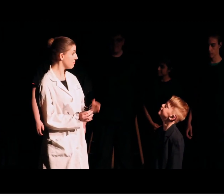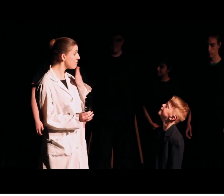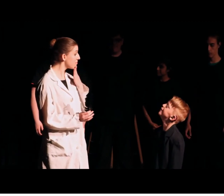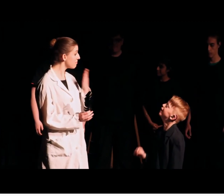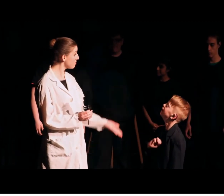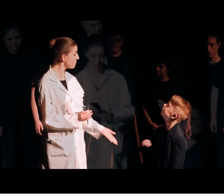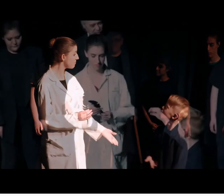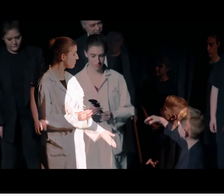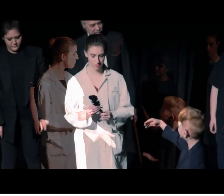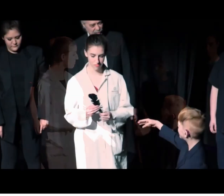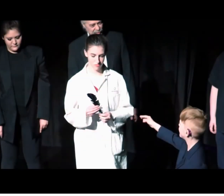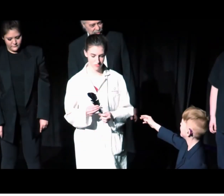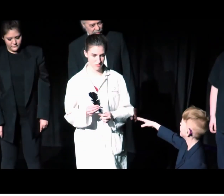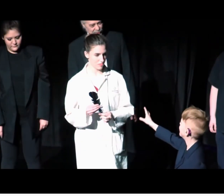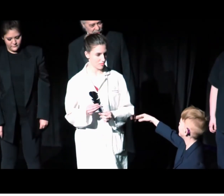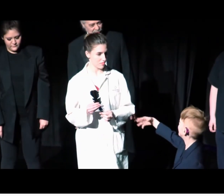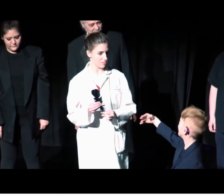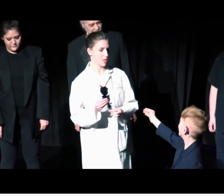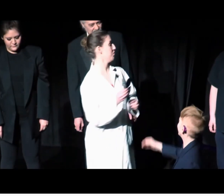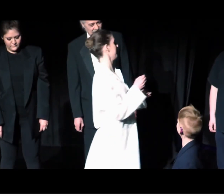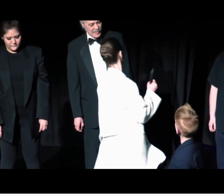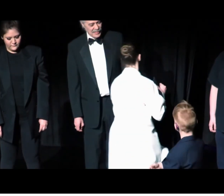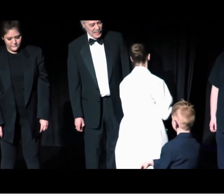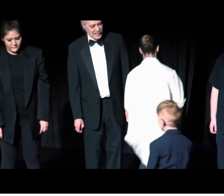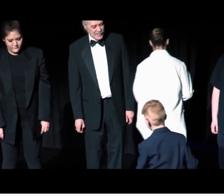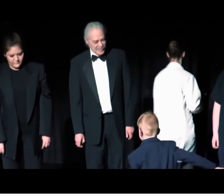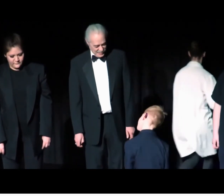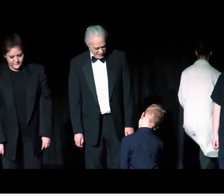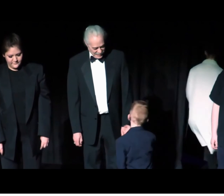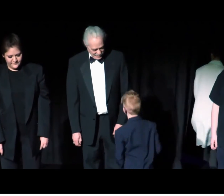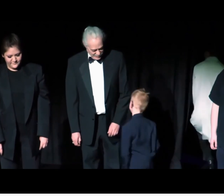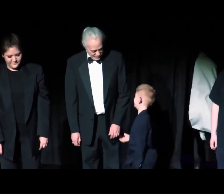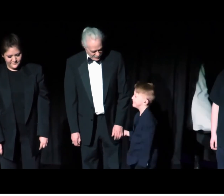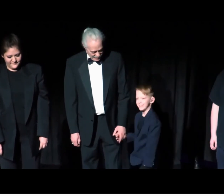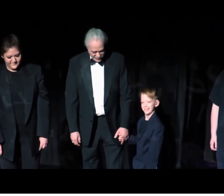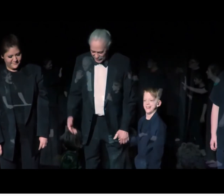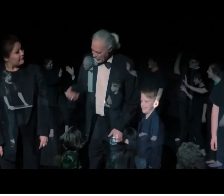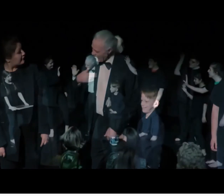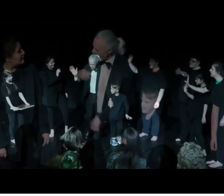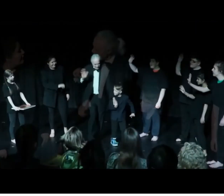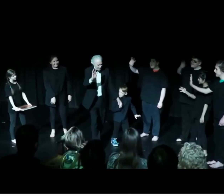Audiologist: {in ASL} Thank you. Boy: You're welcome. Now go away!